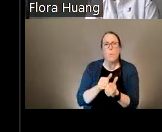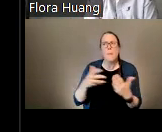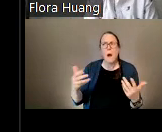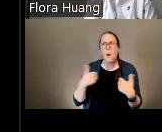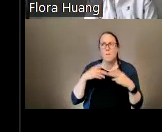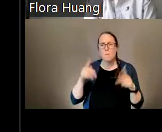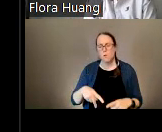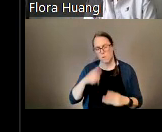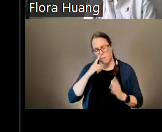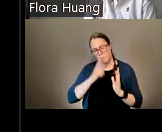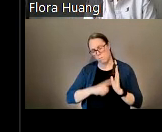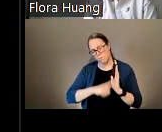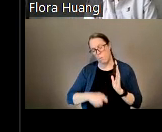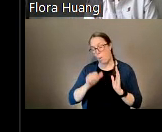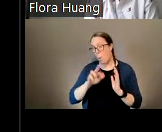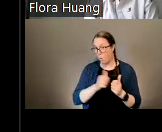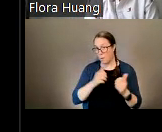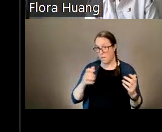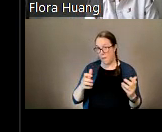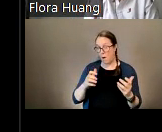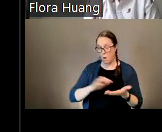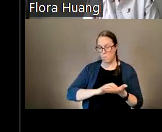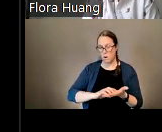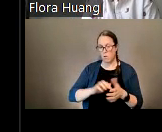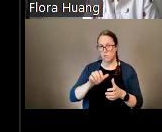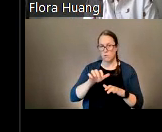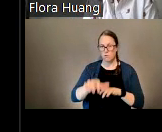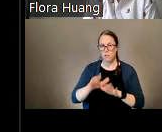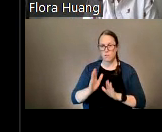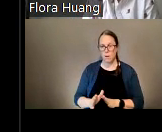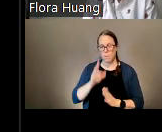a braille transcriber look at the output,